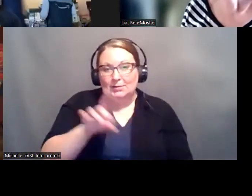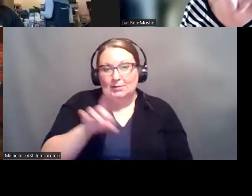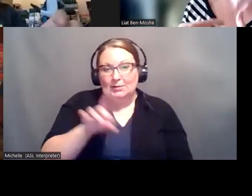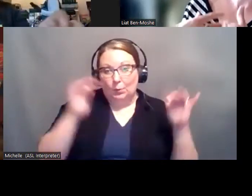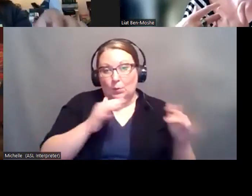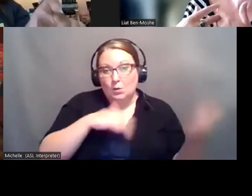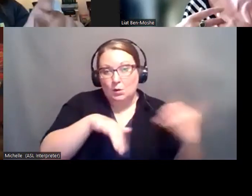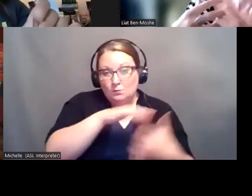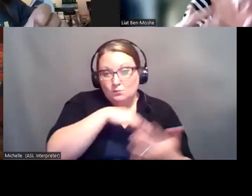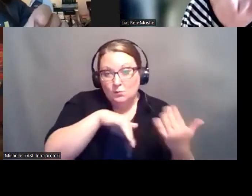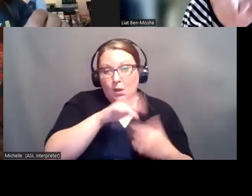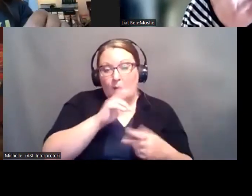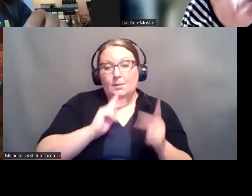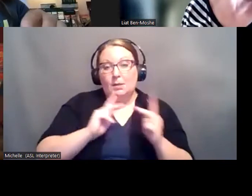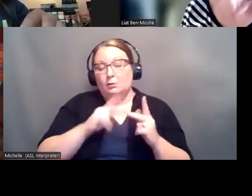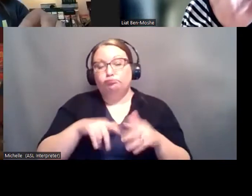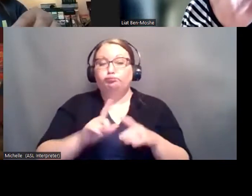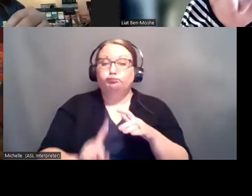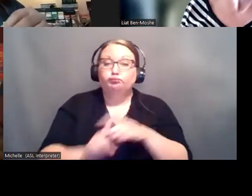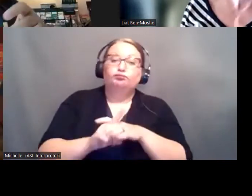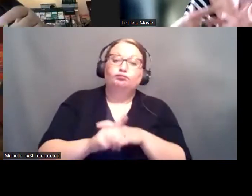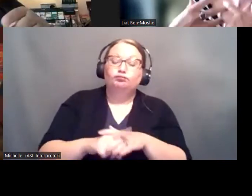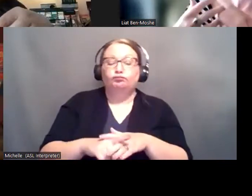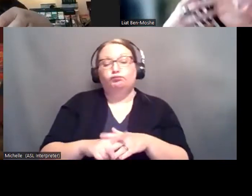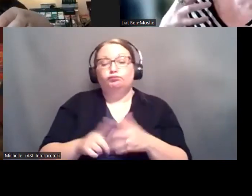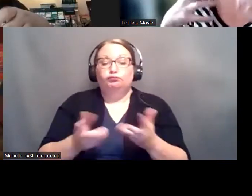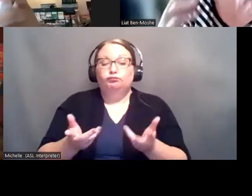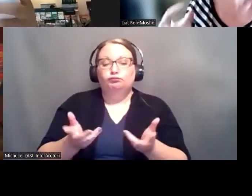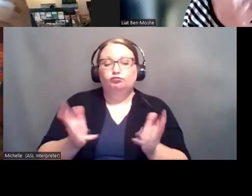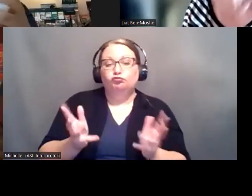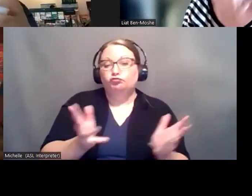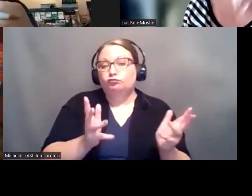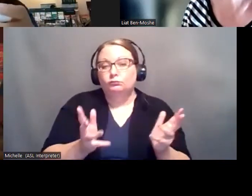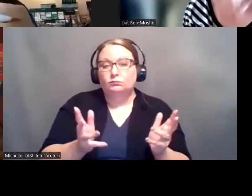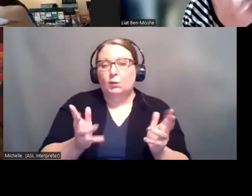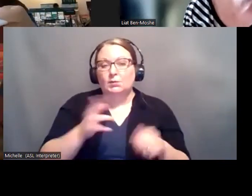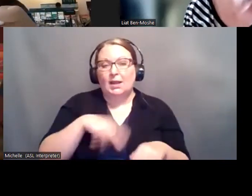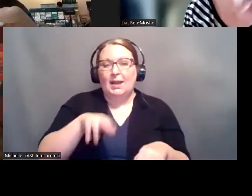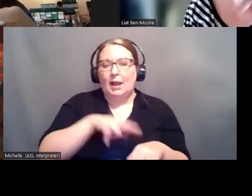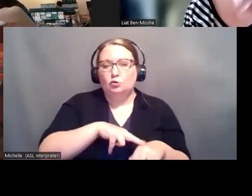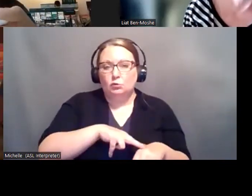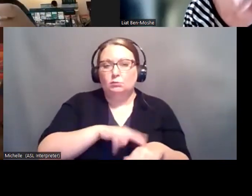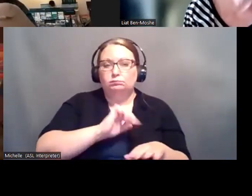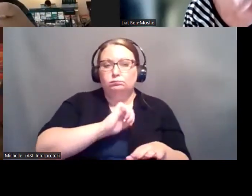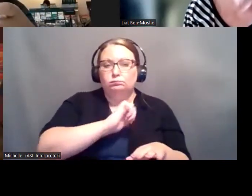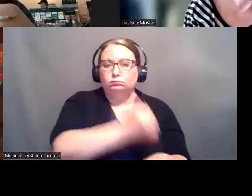this is where people kind of dropped into. So it was kind of natural for it to be there